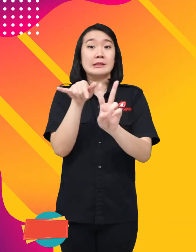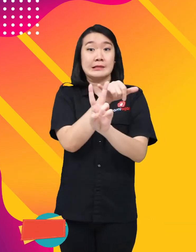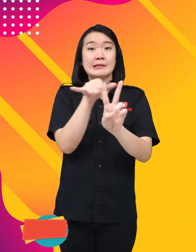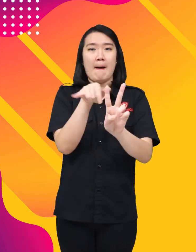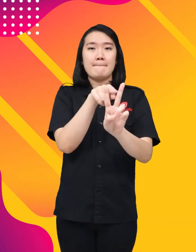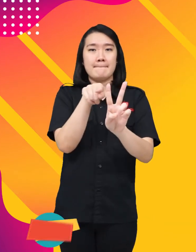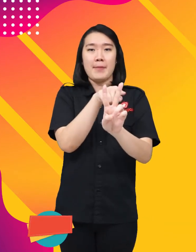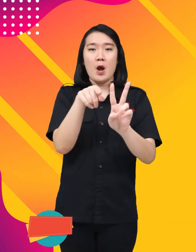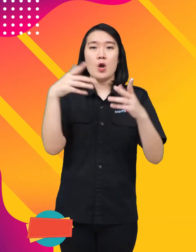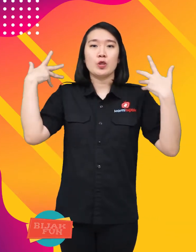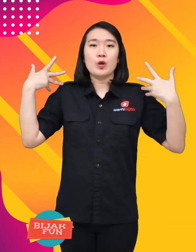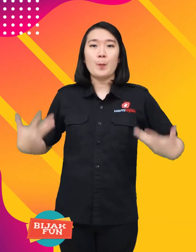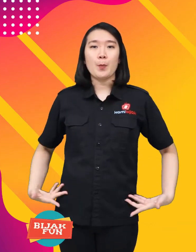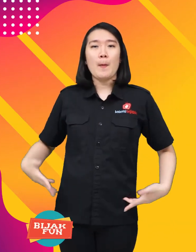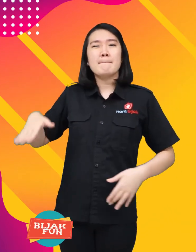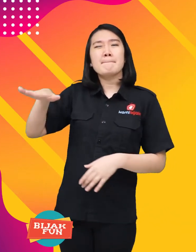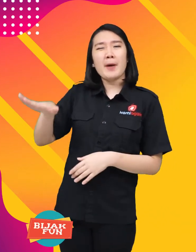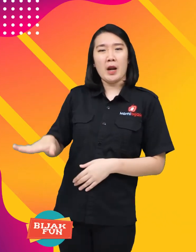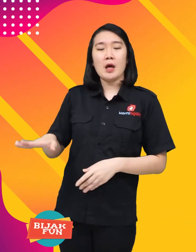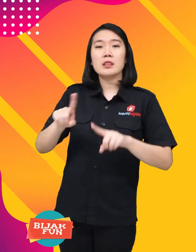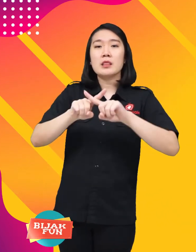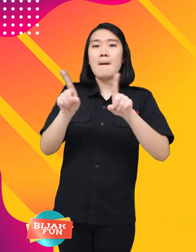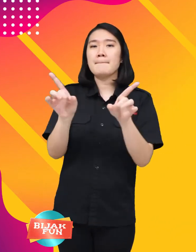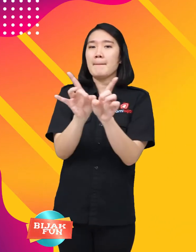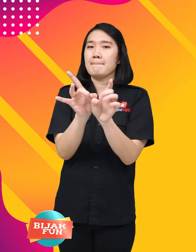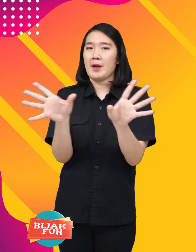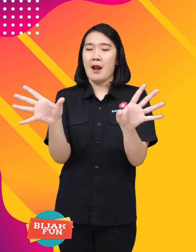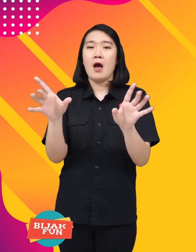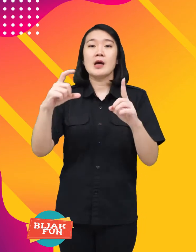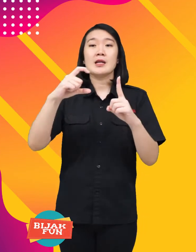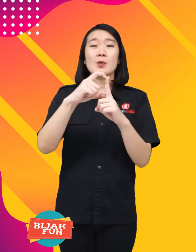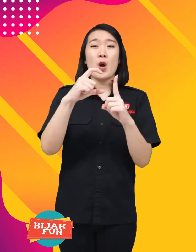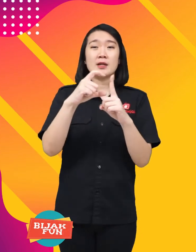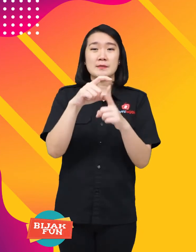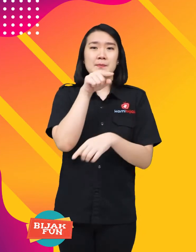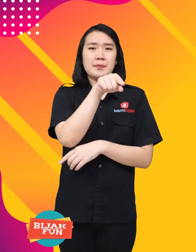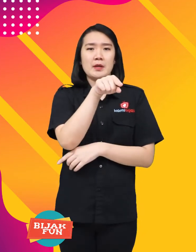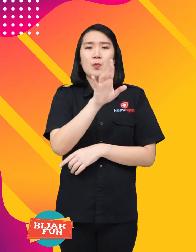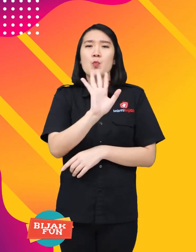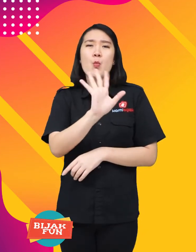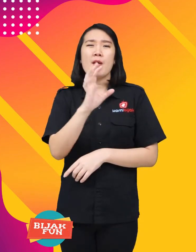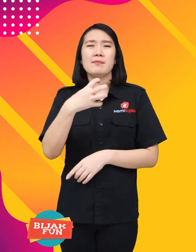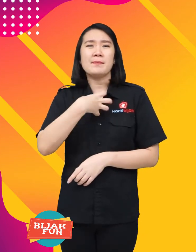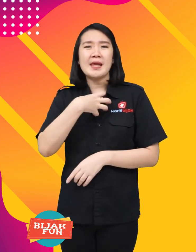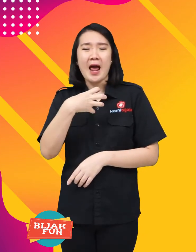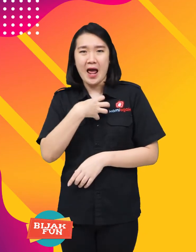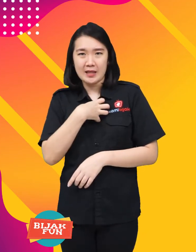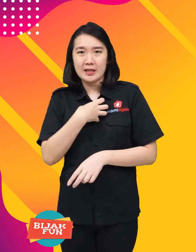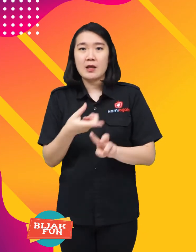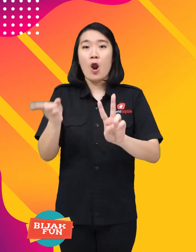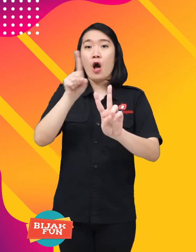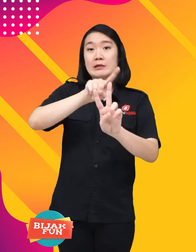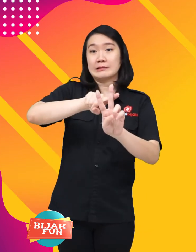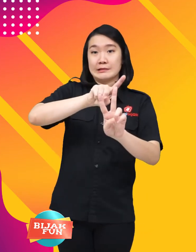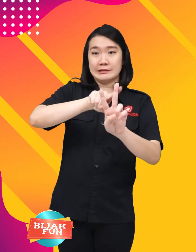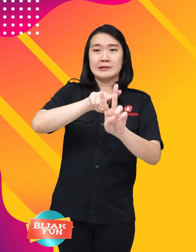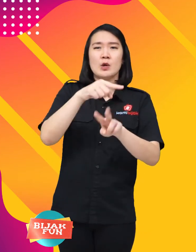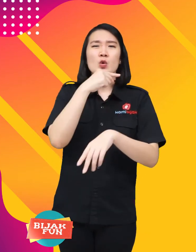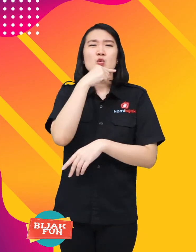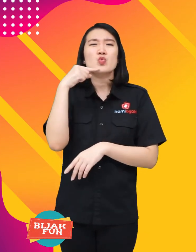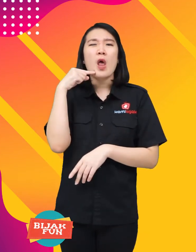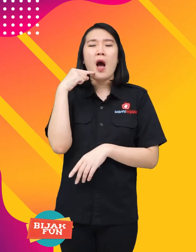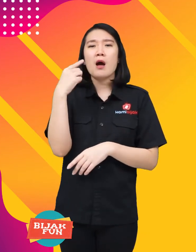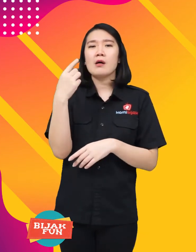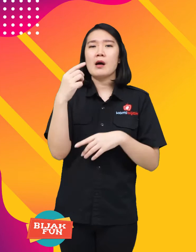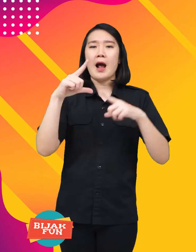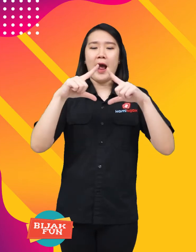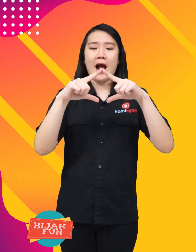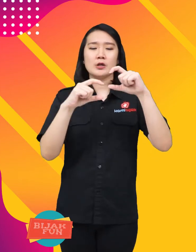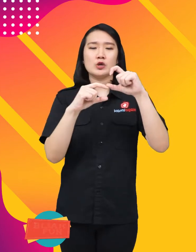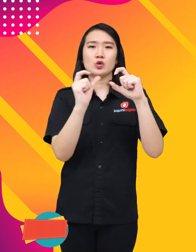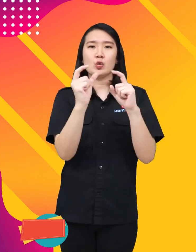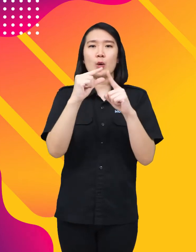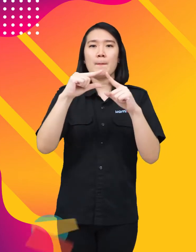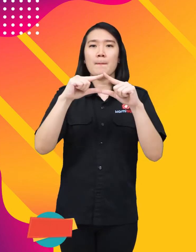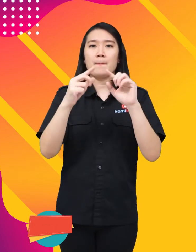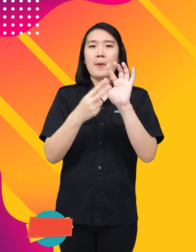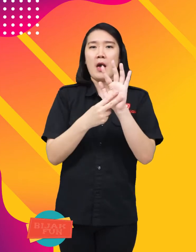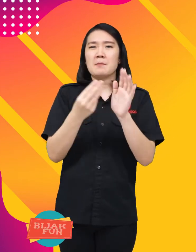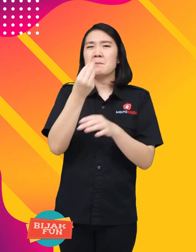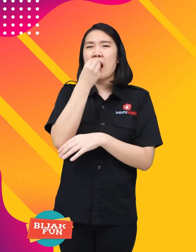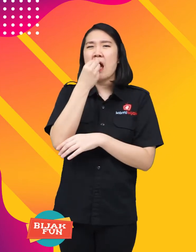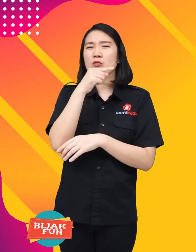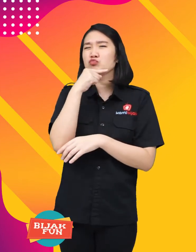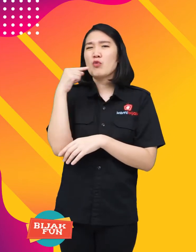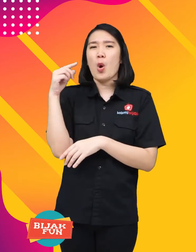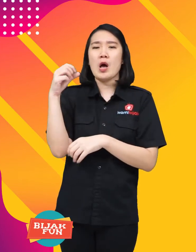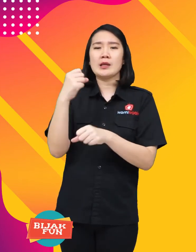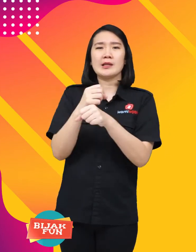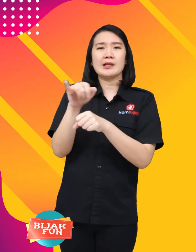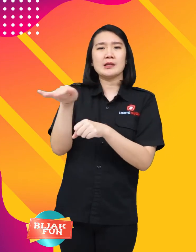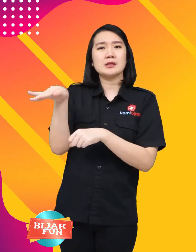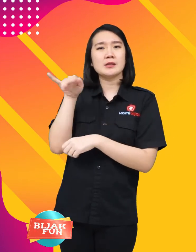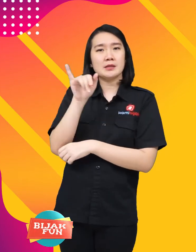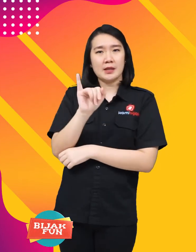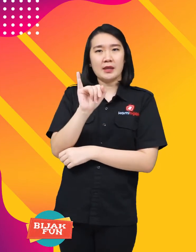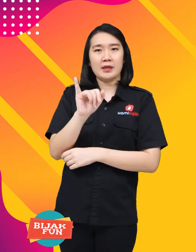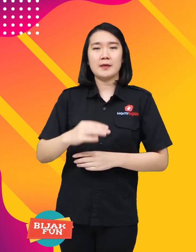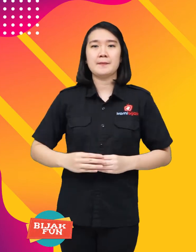Both of them are both short body but the difference is Dwarfism it is not a disease and stunting is a lack of nutrition.